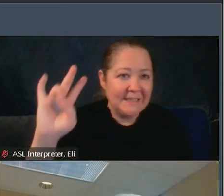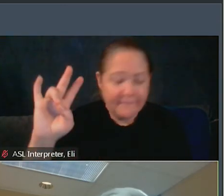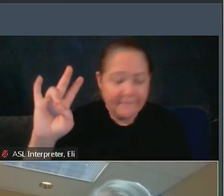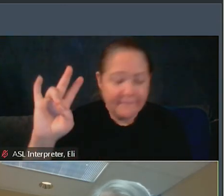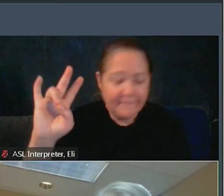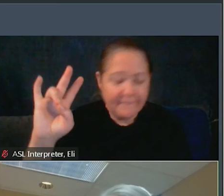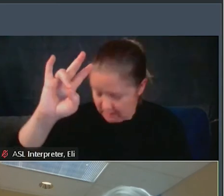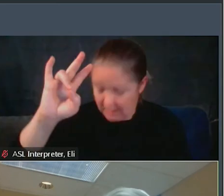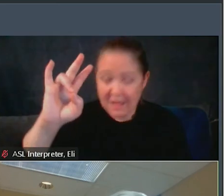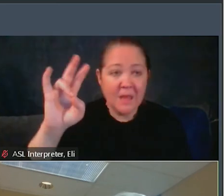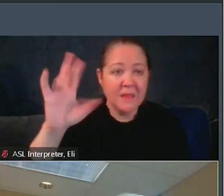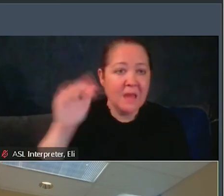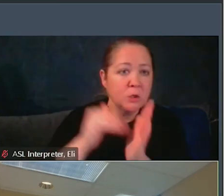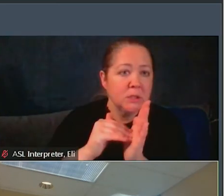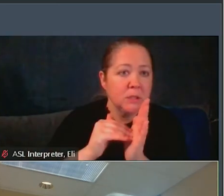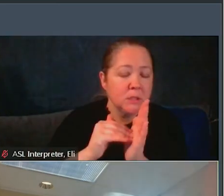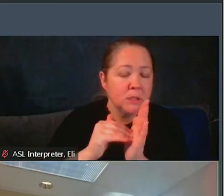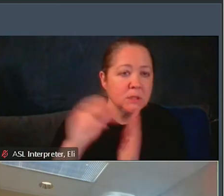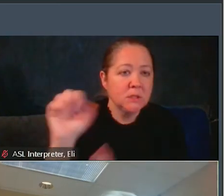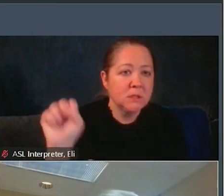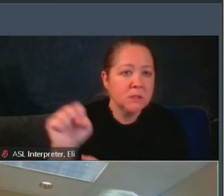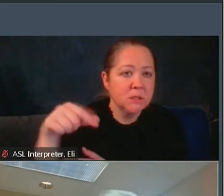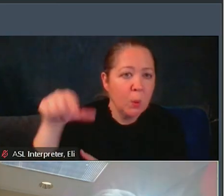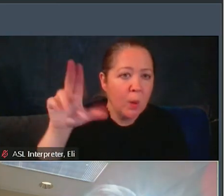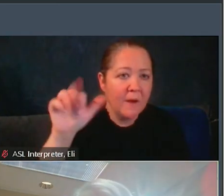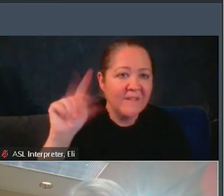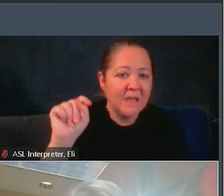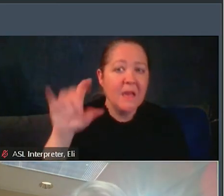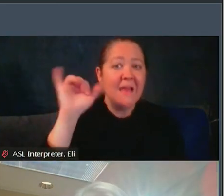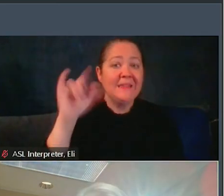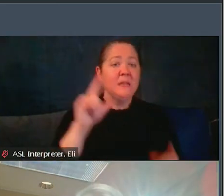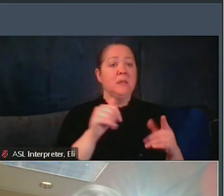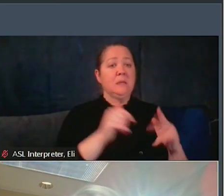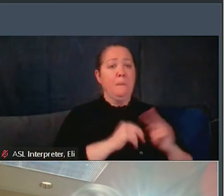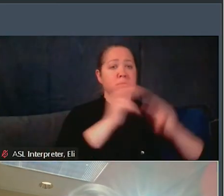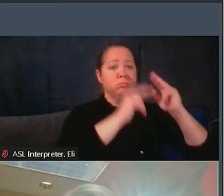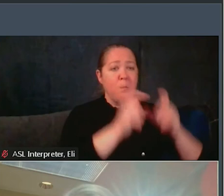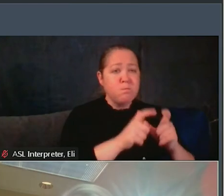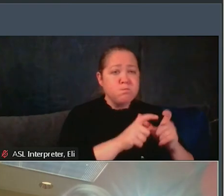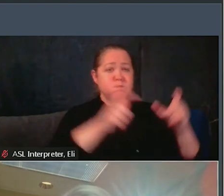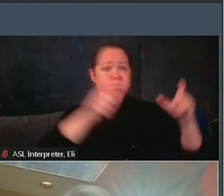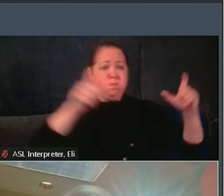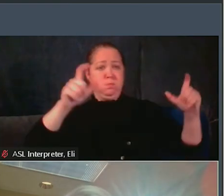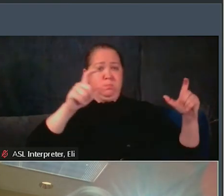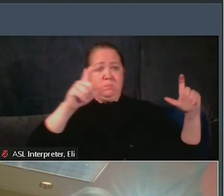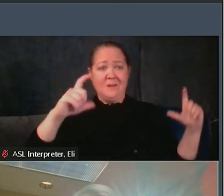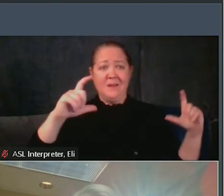This is a tear down and reconstruction of a new facility. I make that point because representatives of the County have